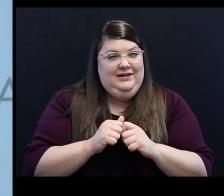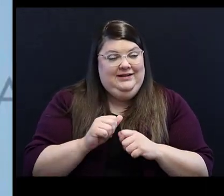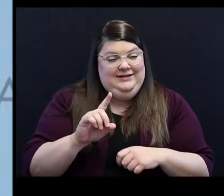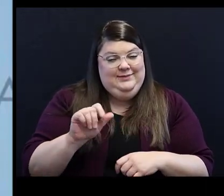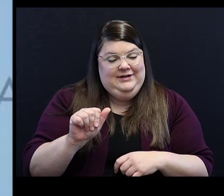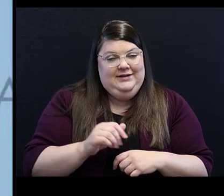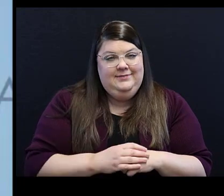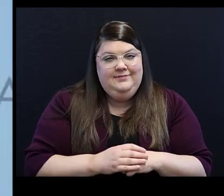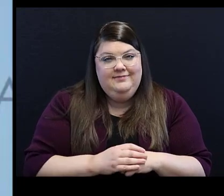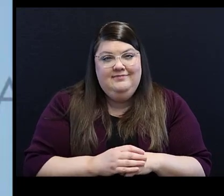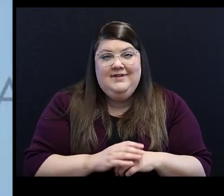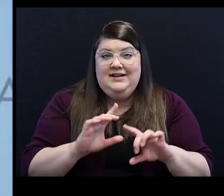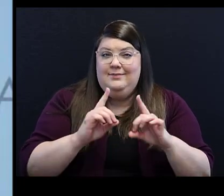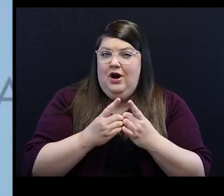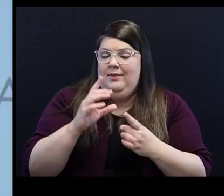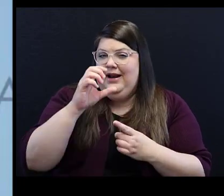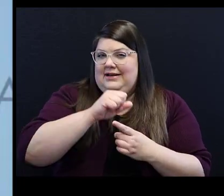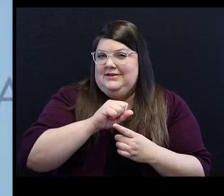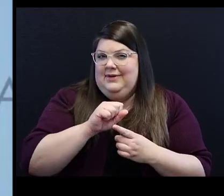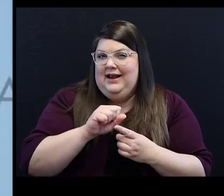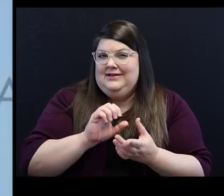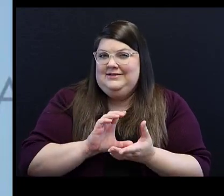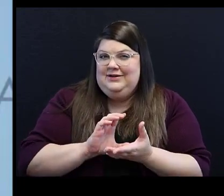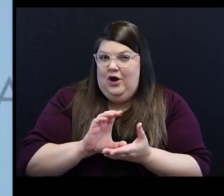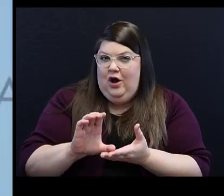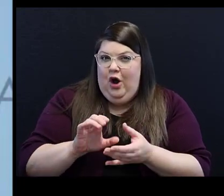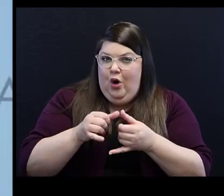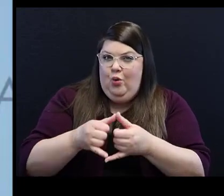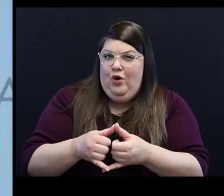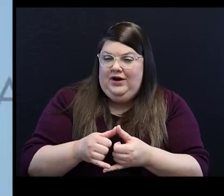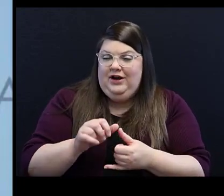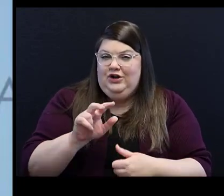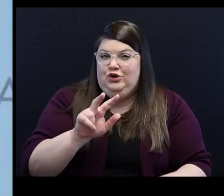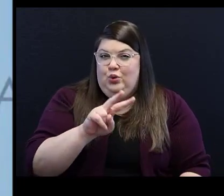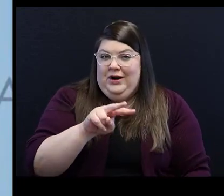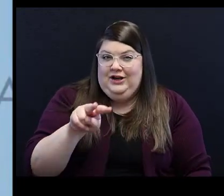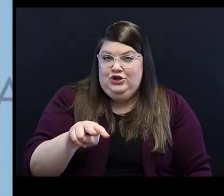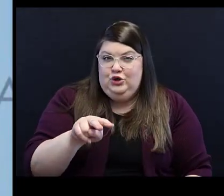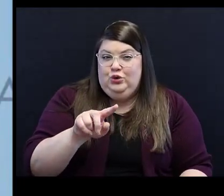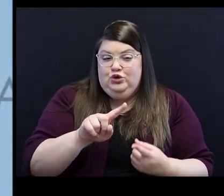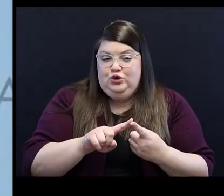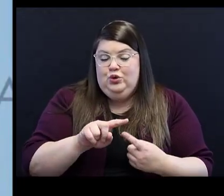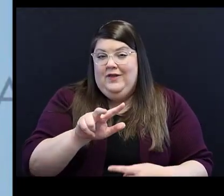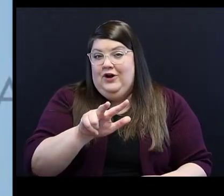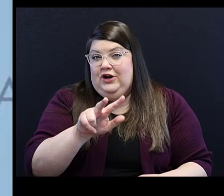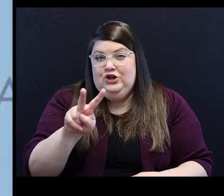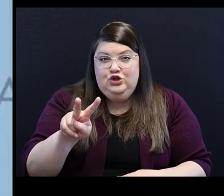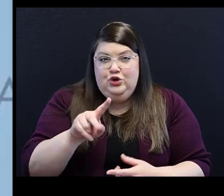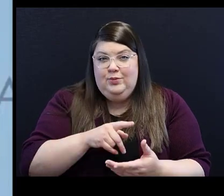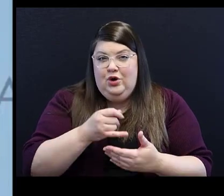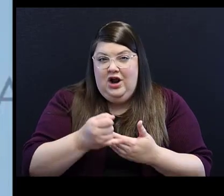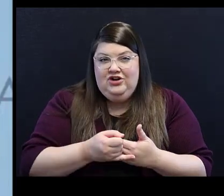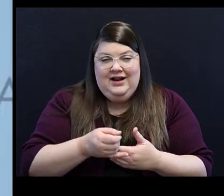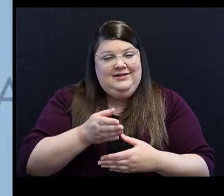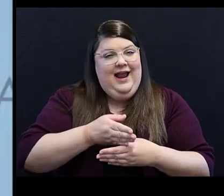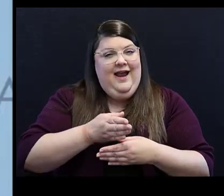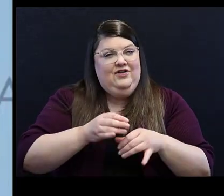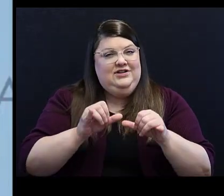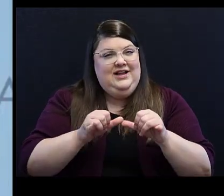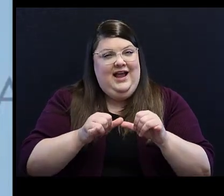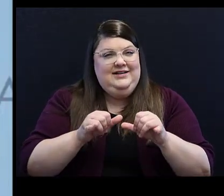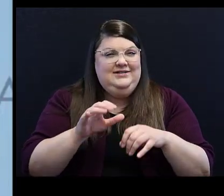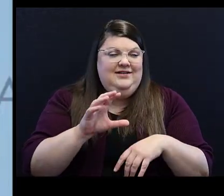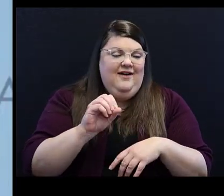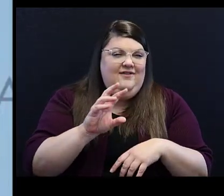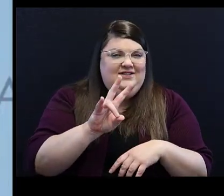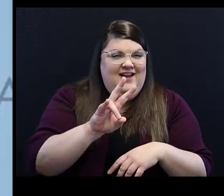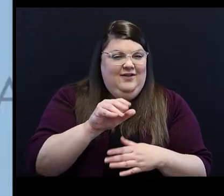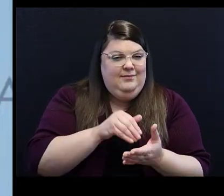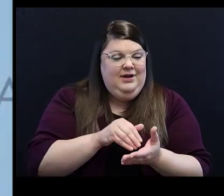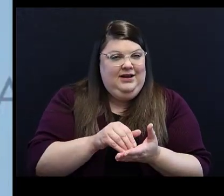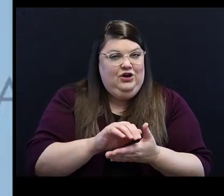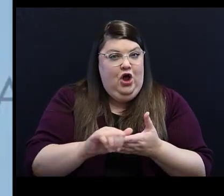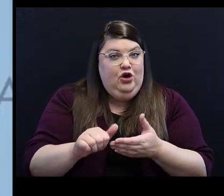The Department estimates awarding 22-32 projects, at an average size of $7 million each for